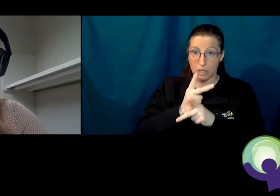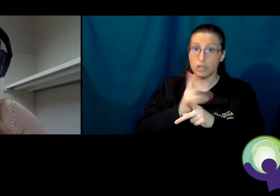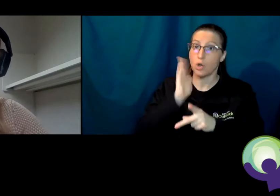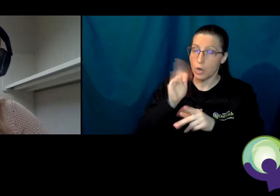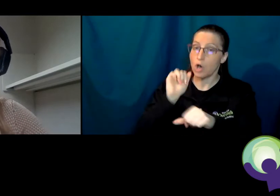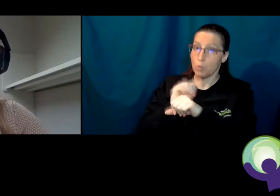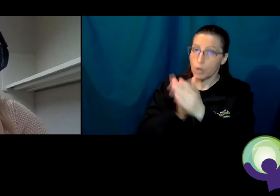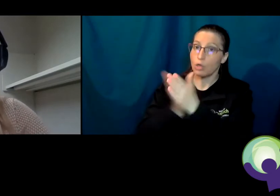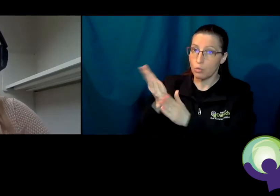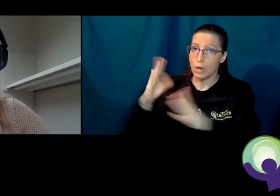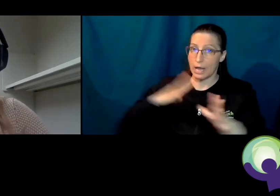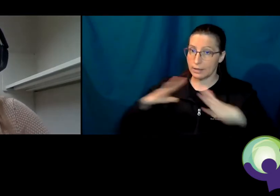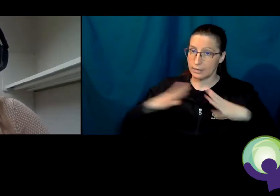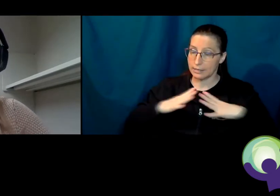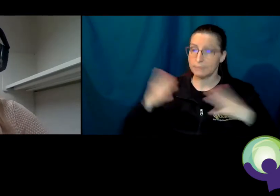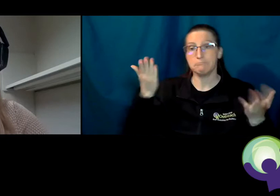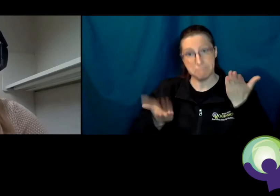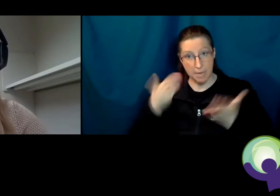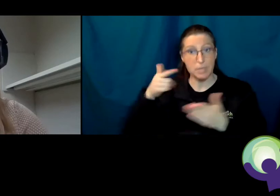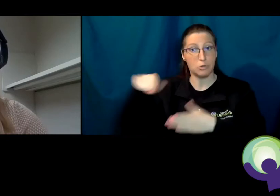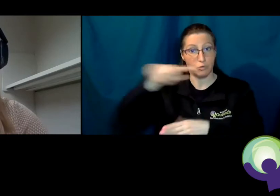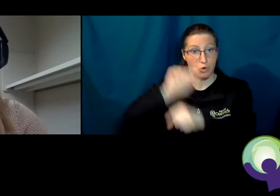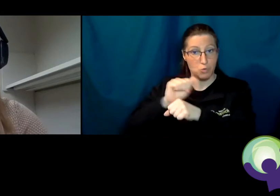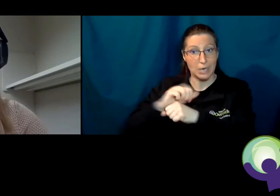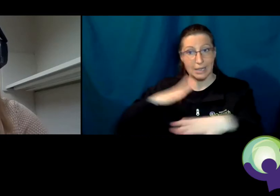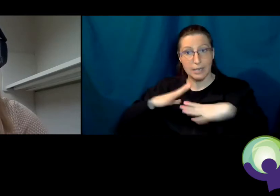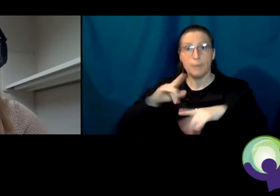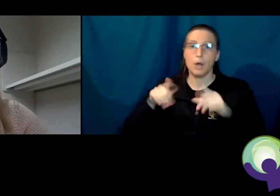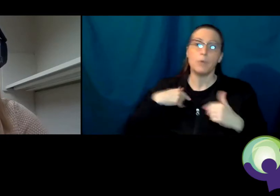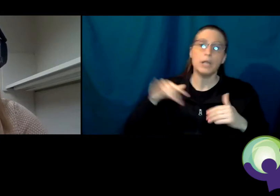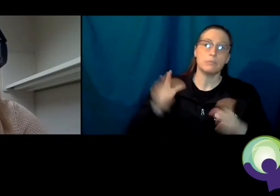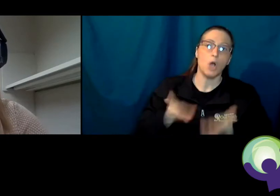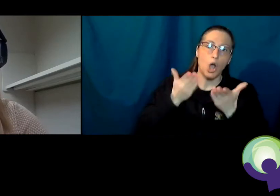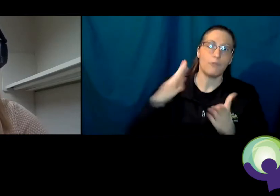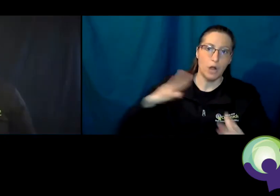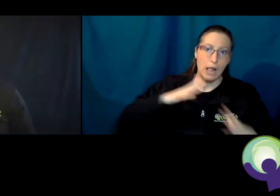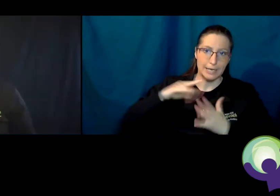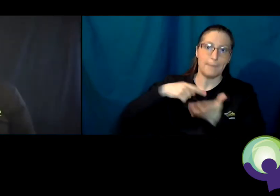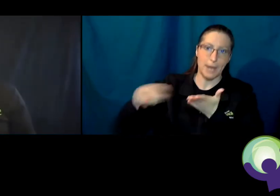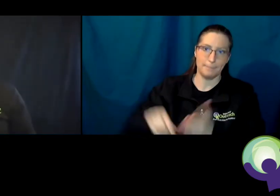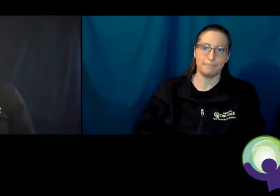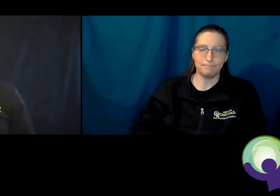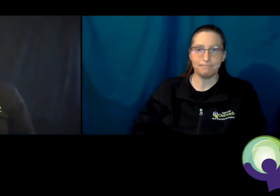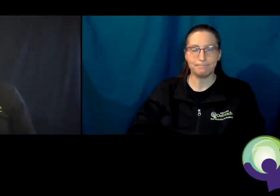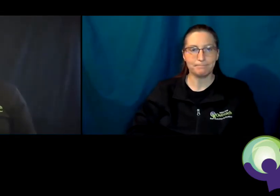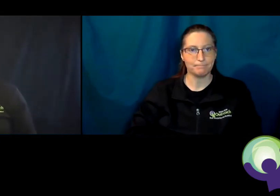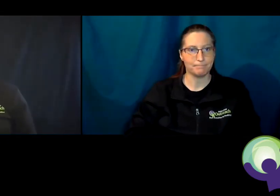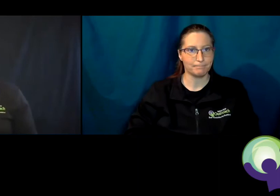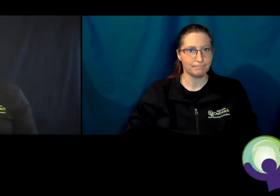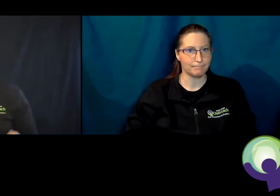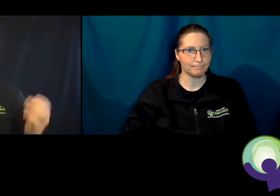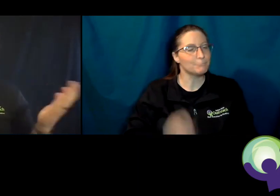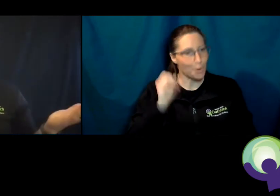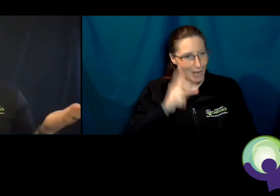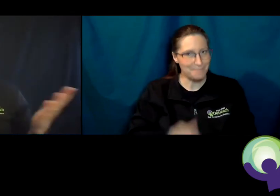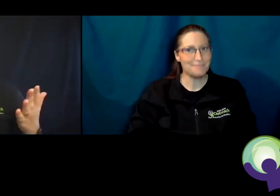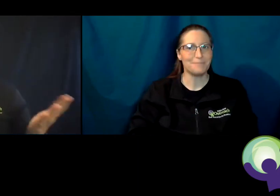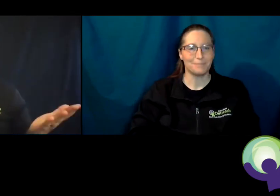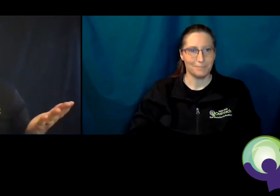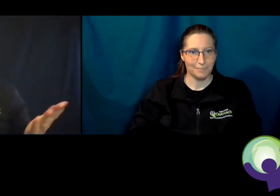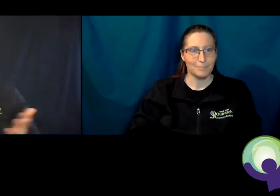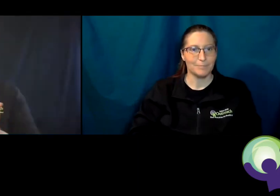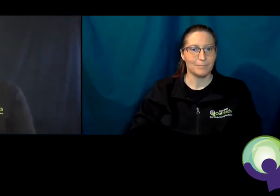and so you may work on a holiday, but we do offer holiday pay. okay so you may have to work but if